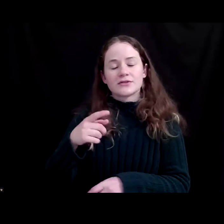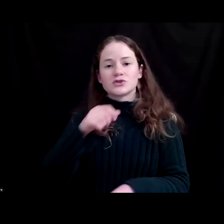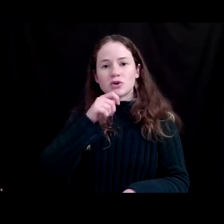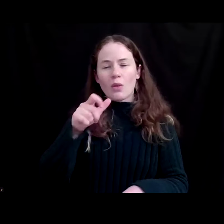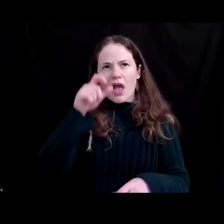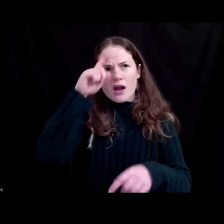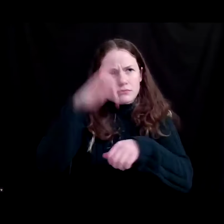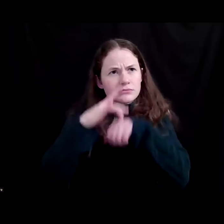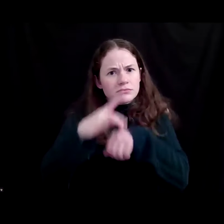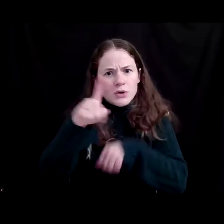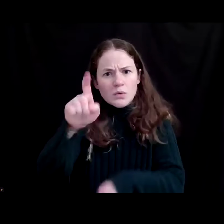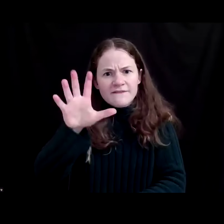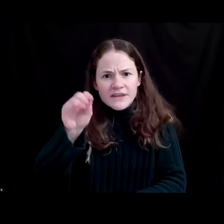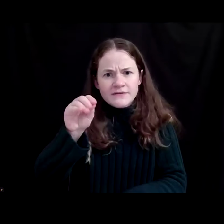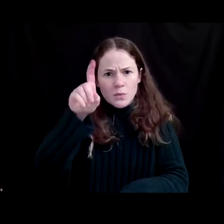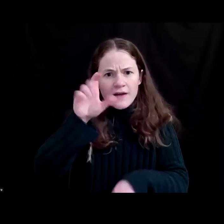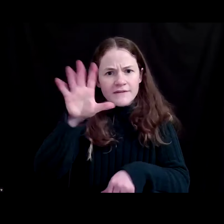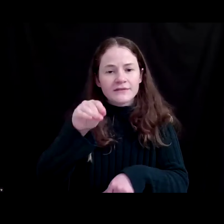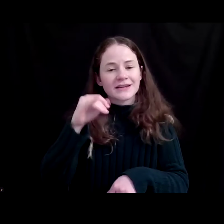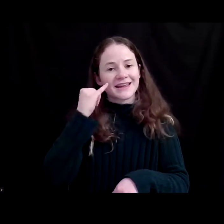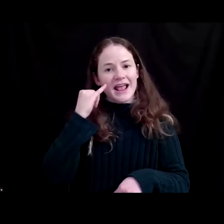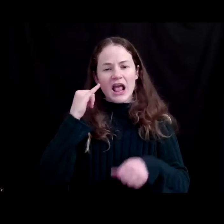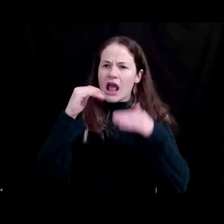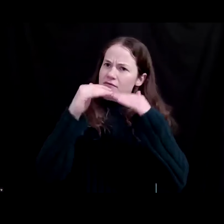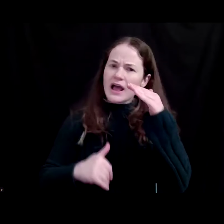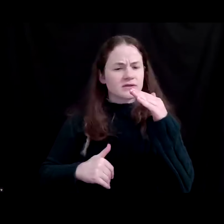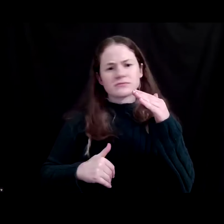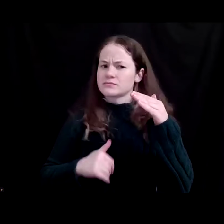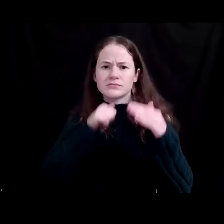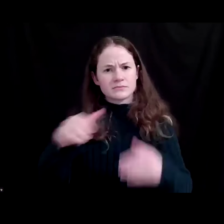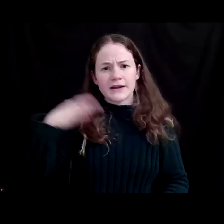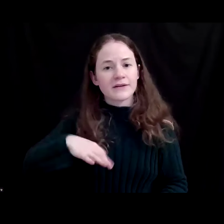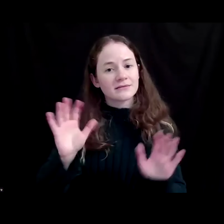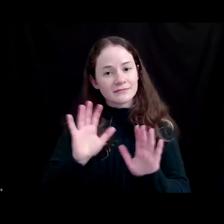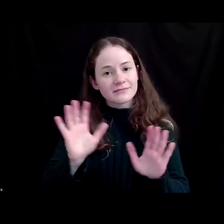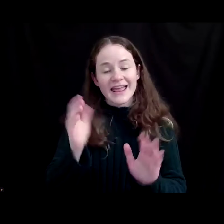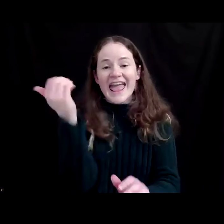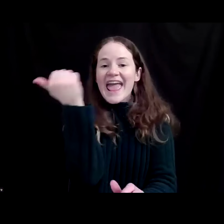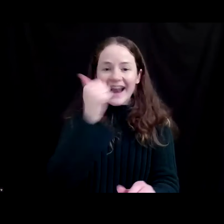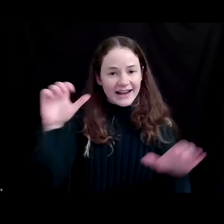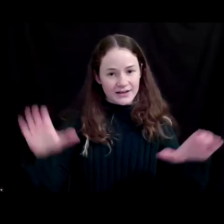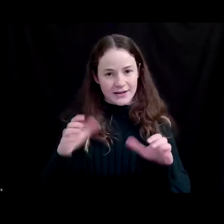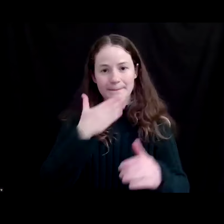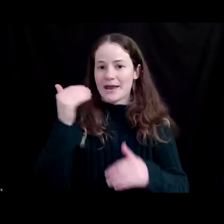that you do is good. John also commented in the chat, I am an